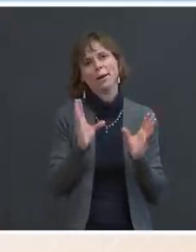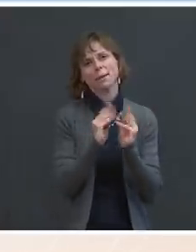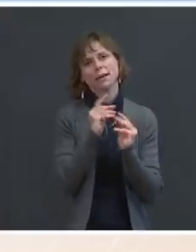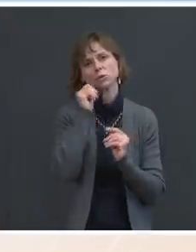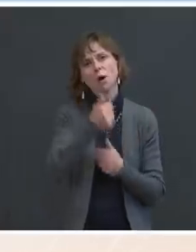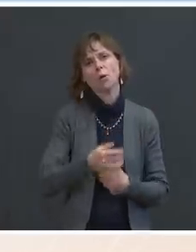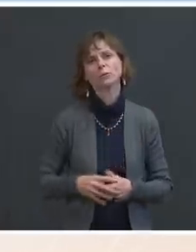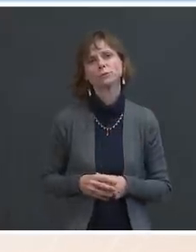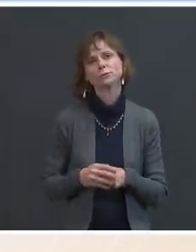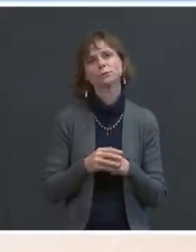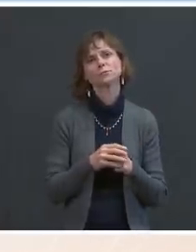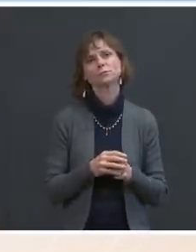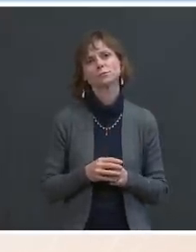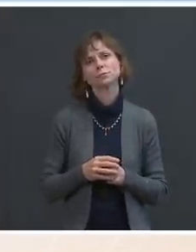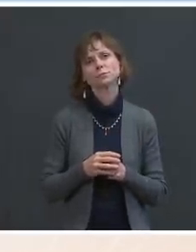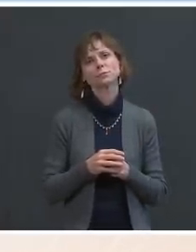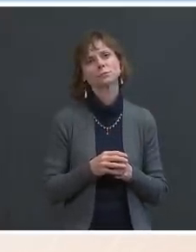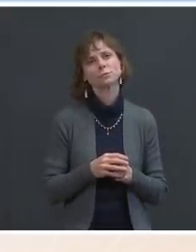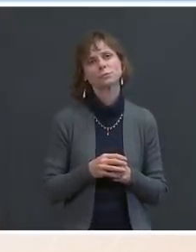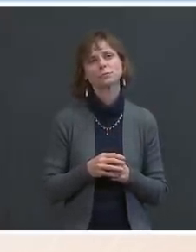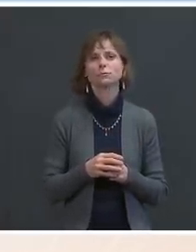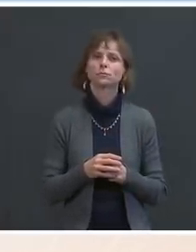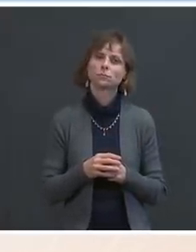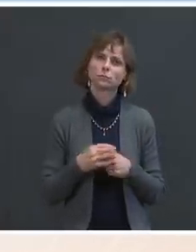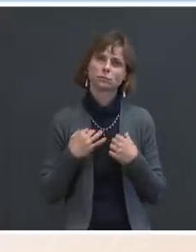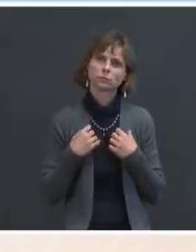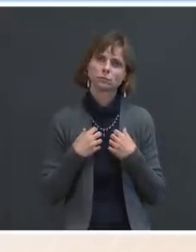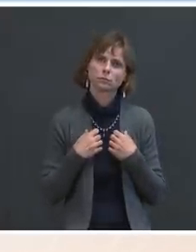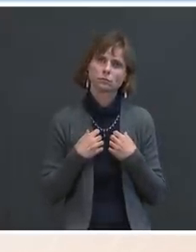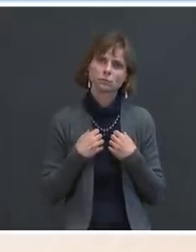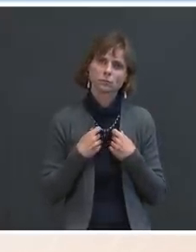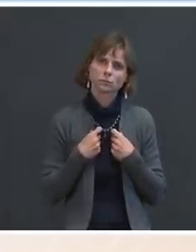if you can preview it. Can we expect anything in terms of how the Quad --